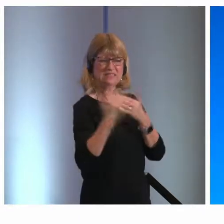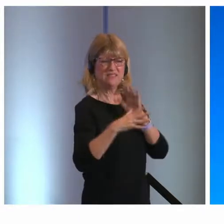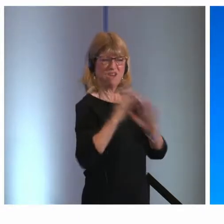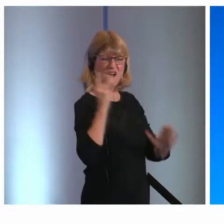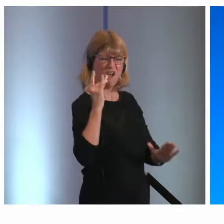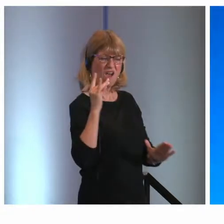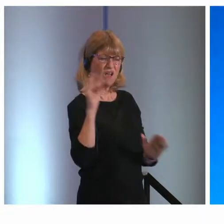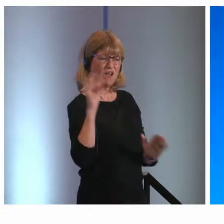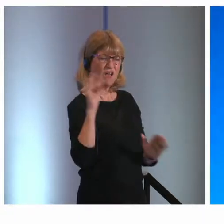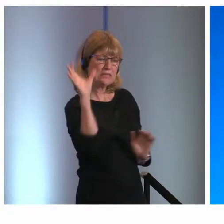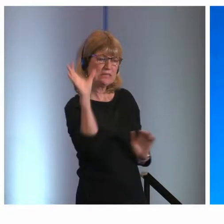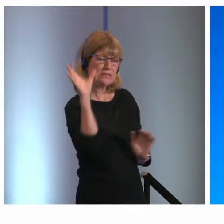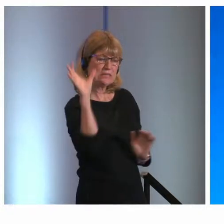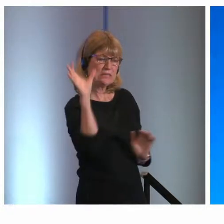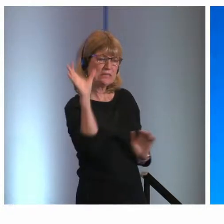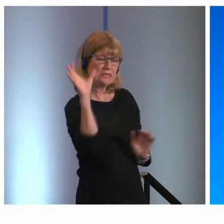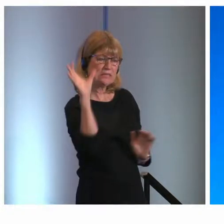so far, working on our fifth, and this talent stream, we want